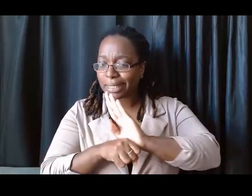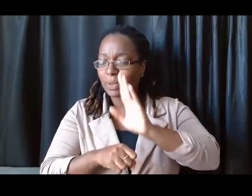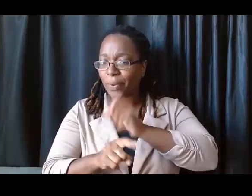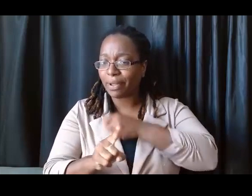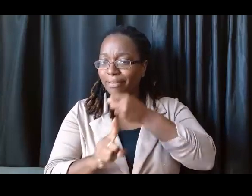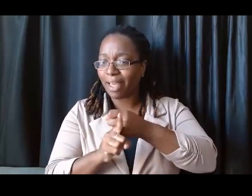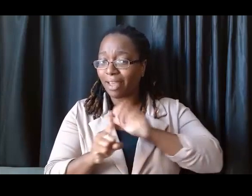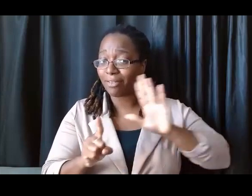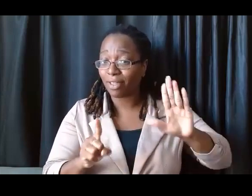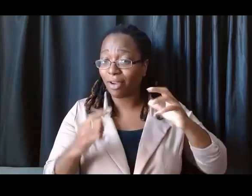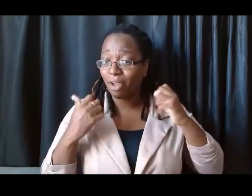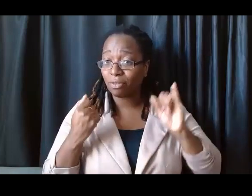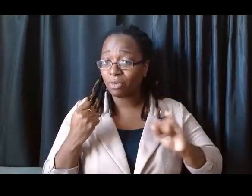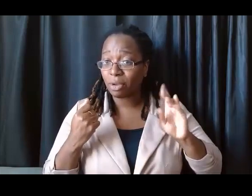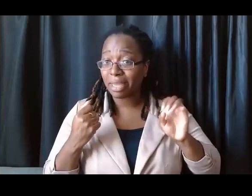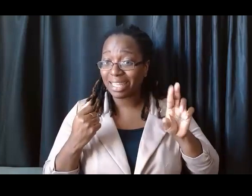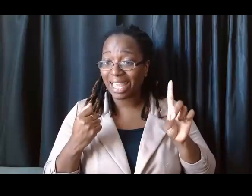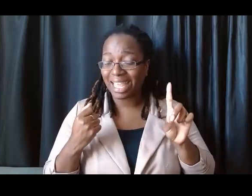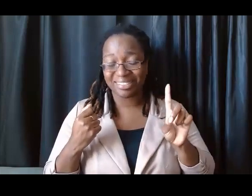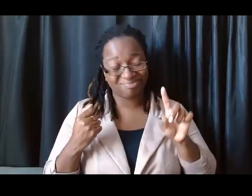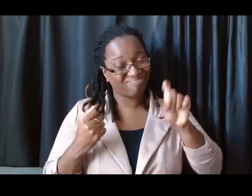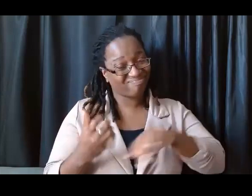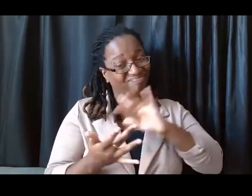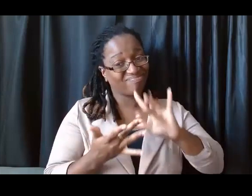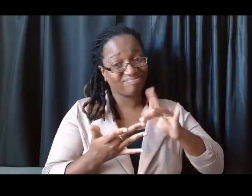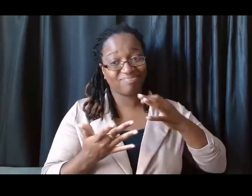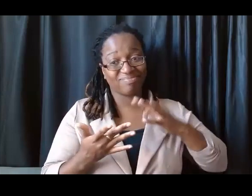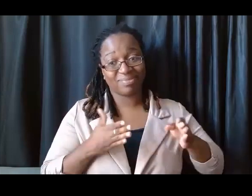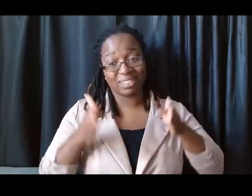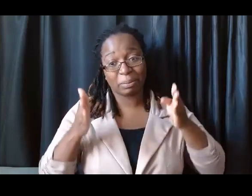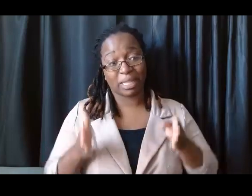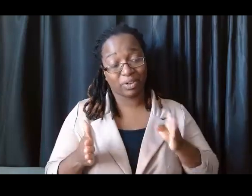I really encourage you to check in with a benefit planner. That's really helpful to you since there can be differences from state to state.